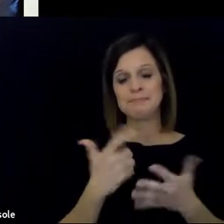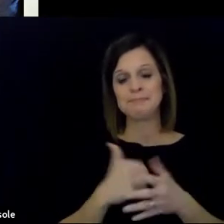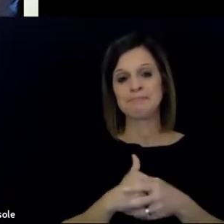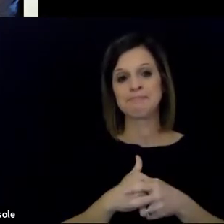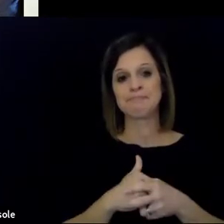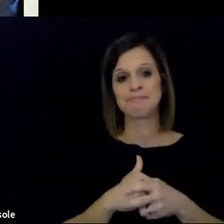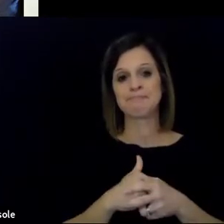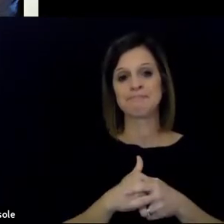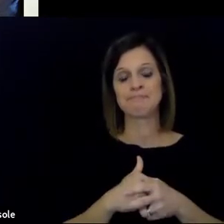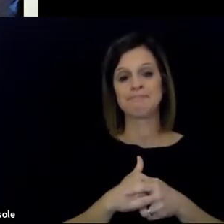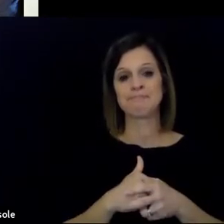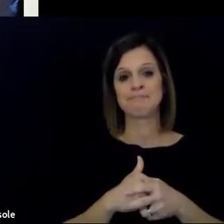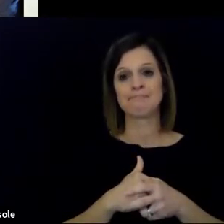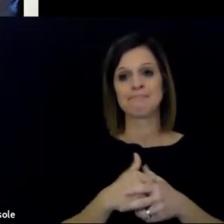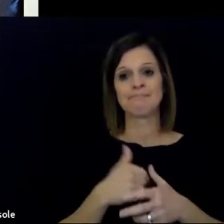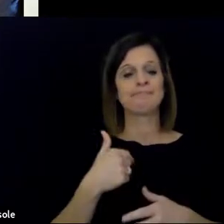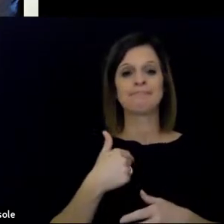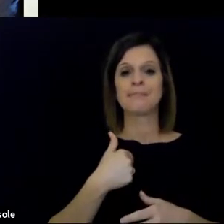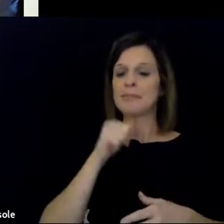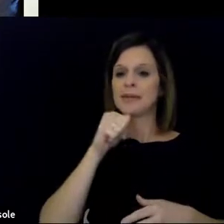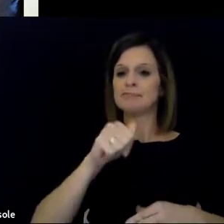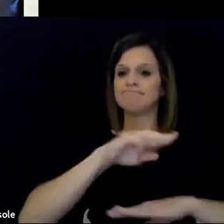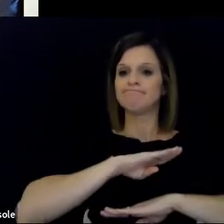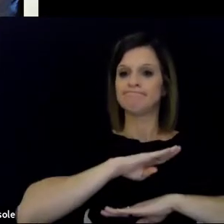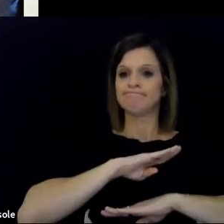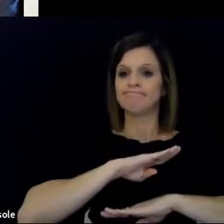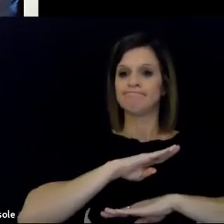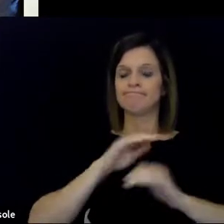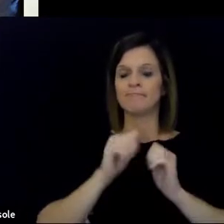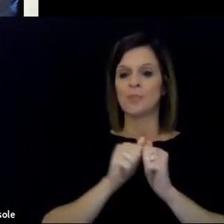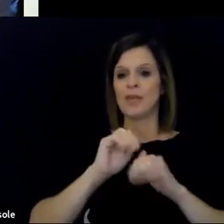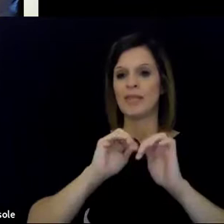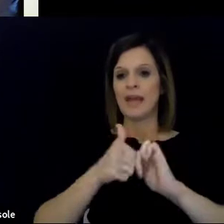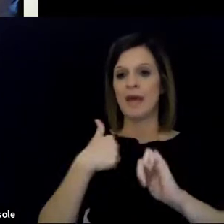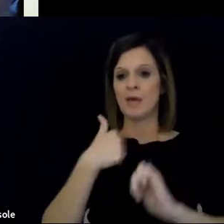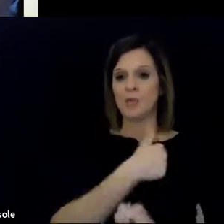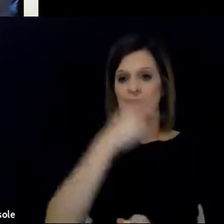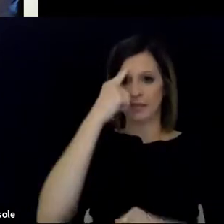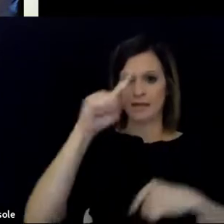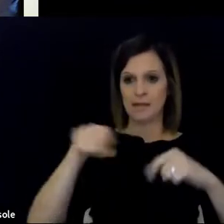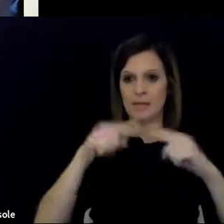I'm not happy with the way we think about adults with disabilities in general.